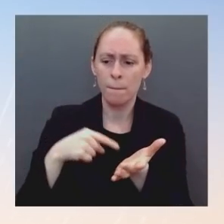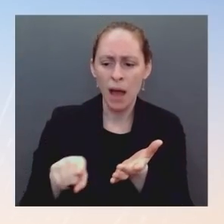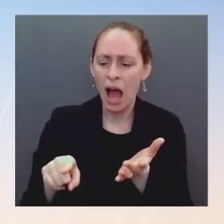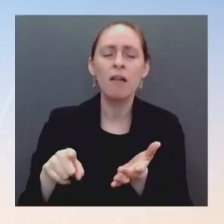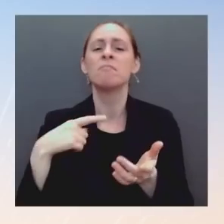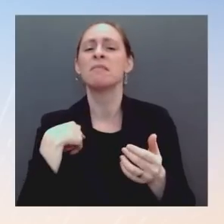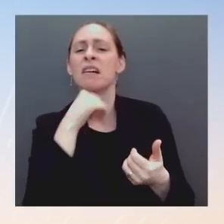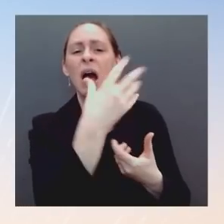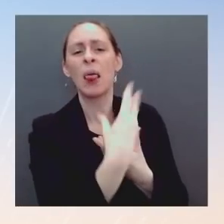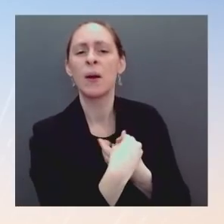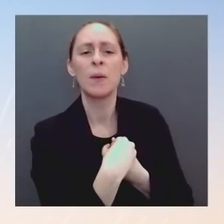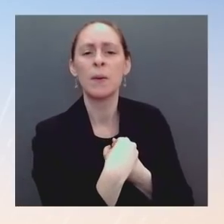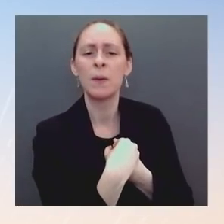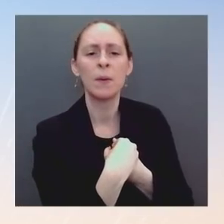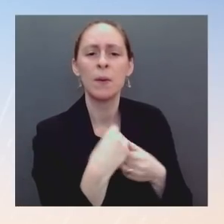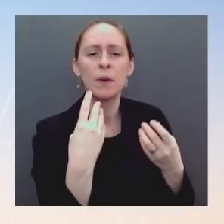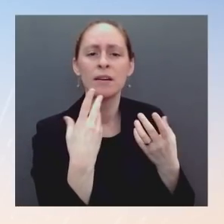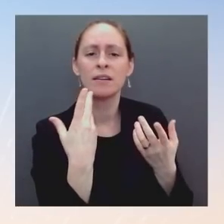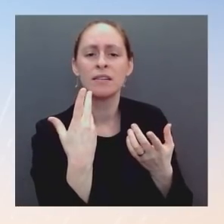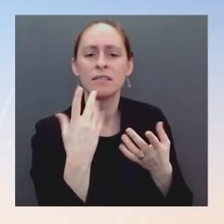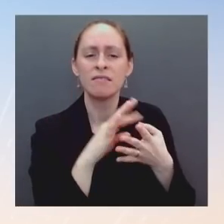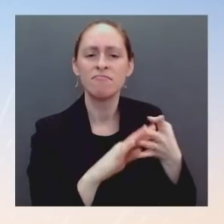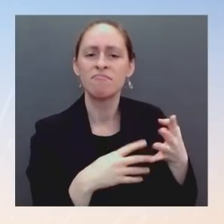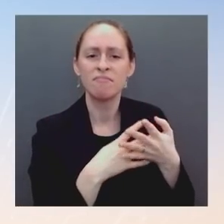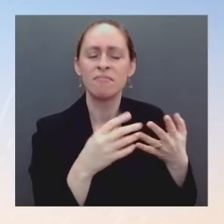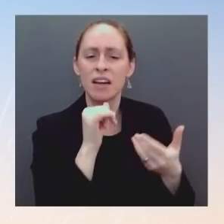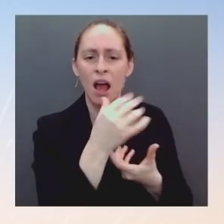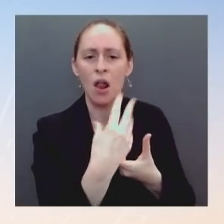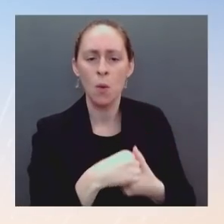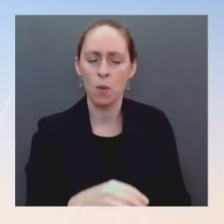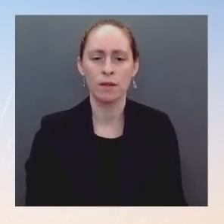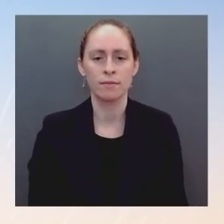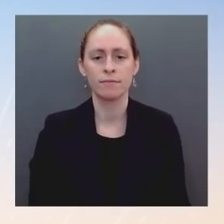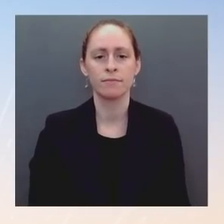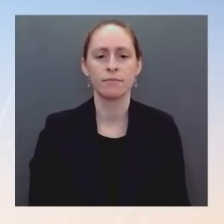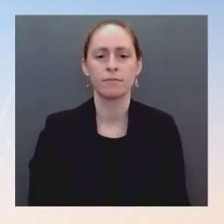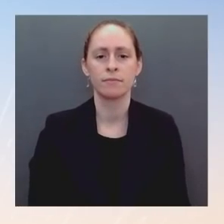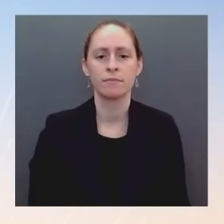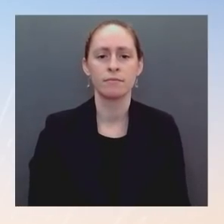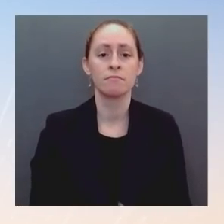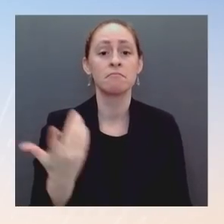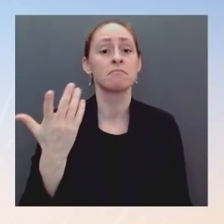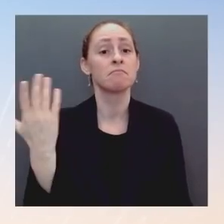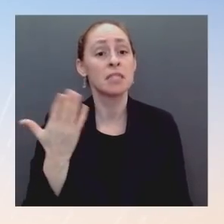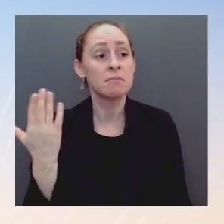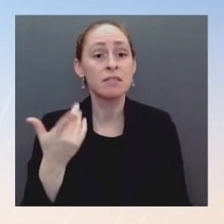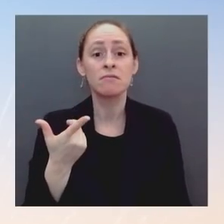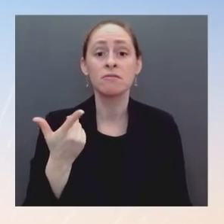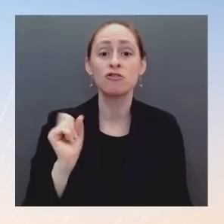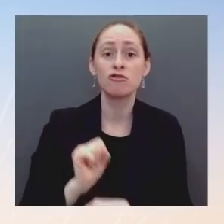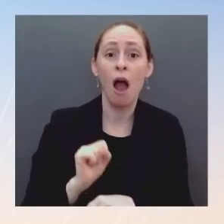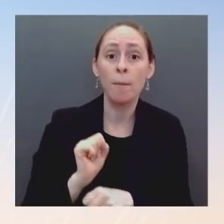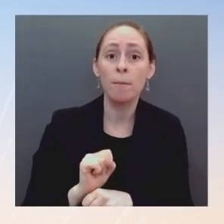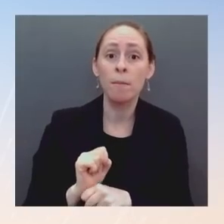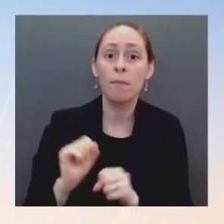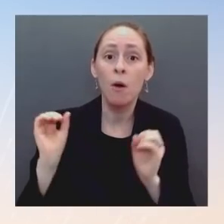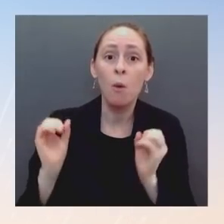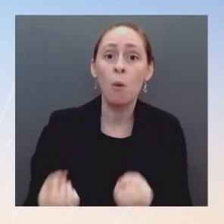but that's how it's calculated. Because Omicron was so highly transmissible, nearly 9 million people called out sick in early January